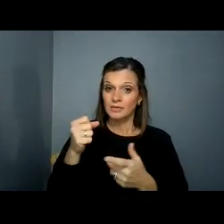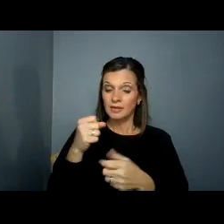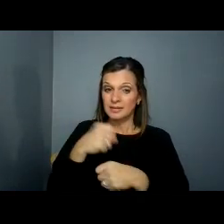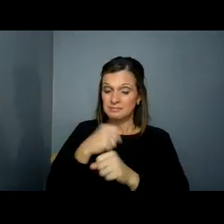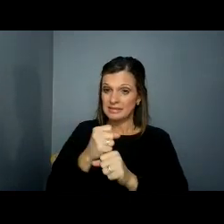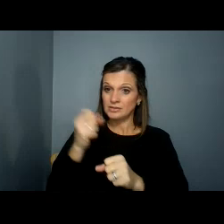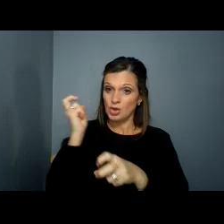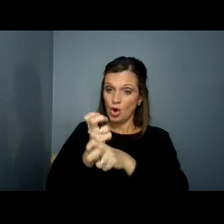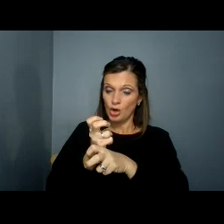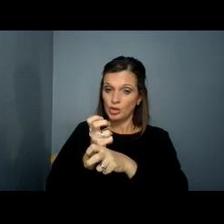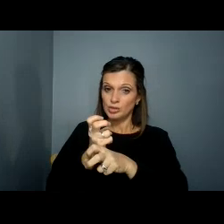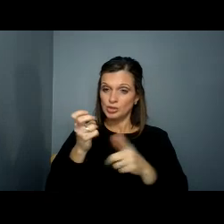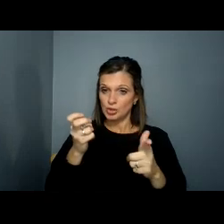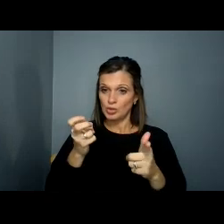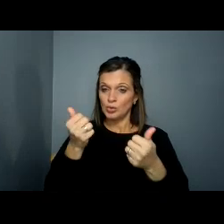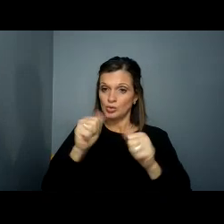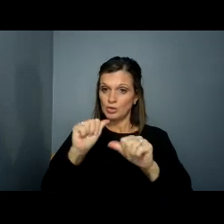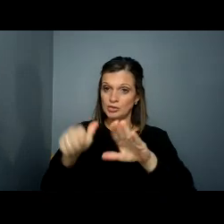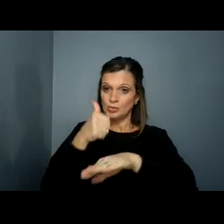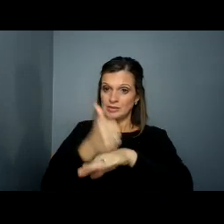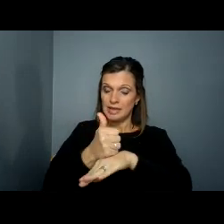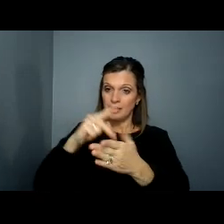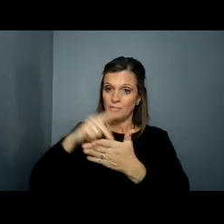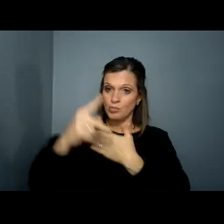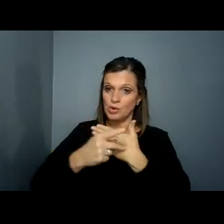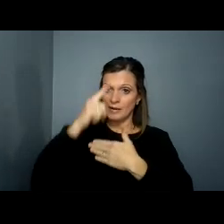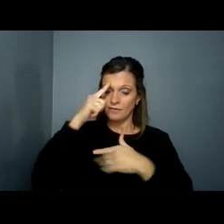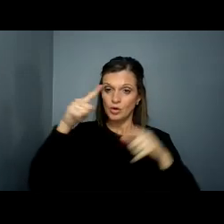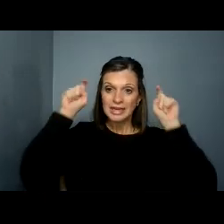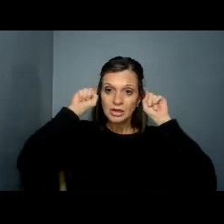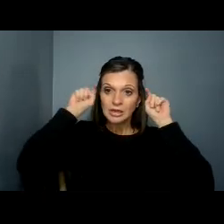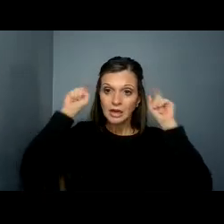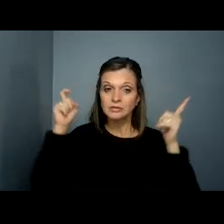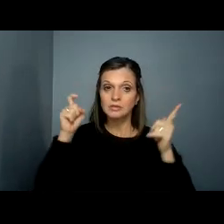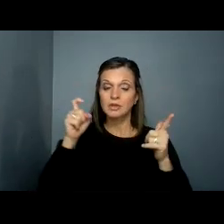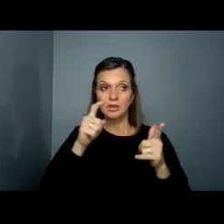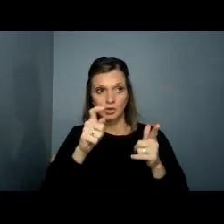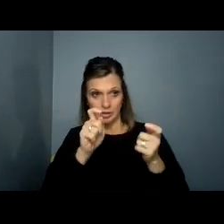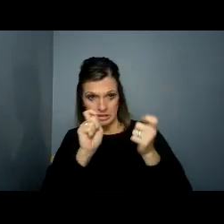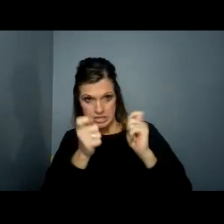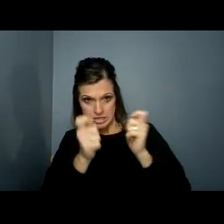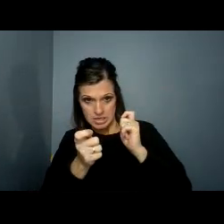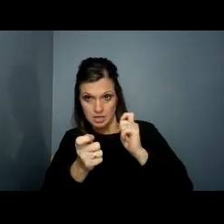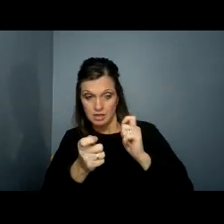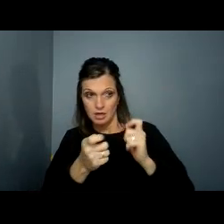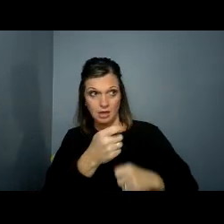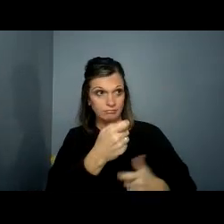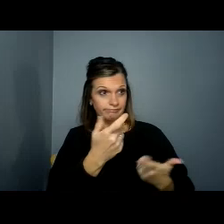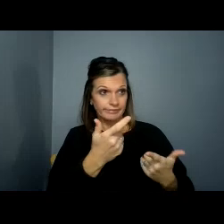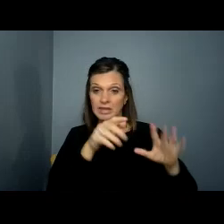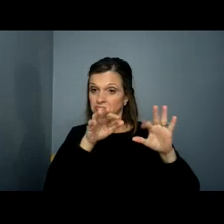because you can set up programming. But you know the programming you set up on Friday may be totally different by three weeks later.